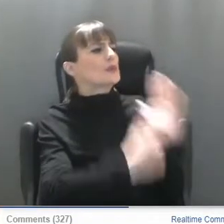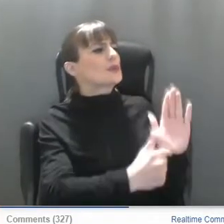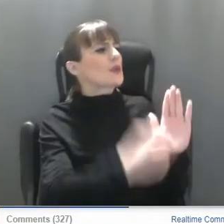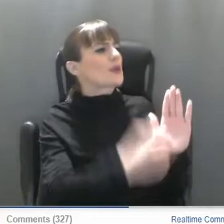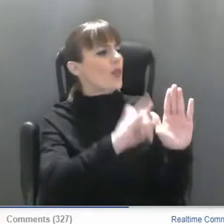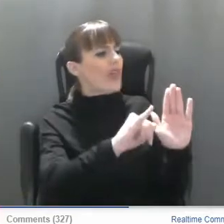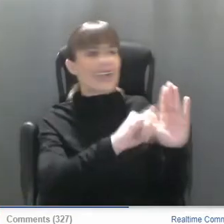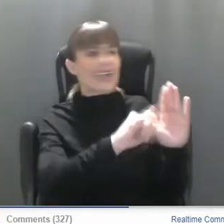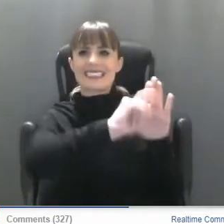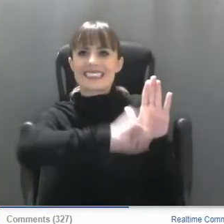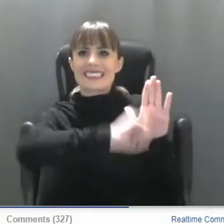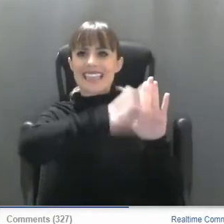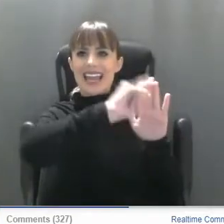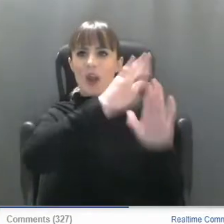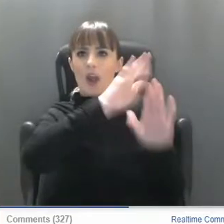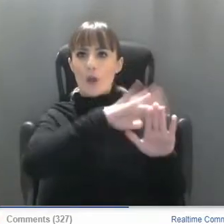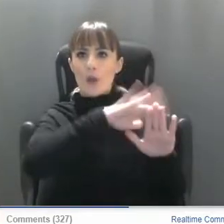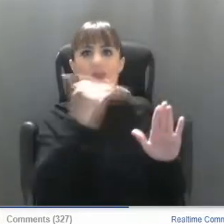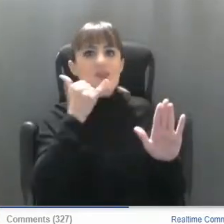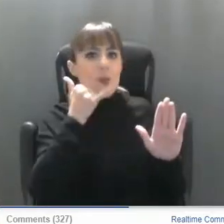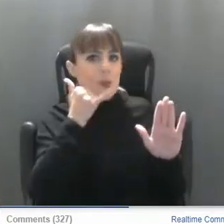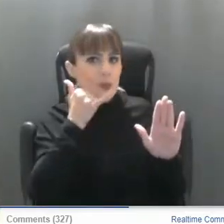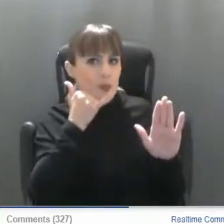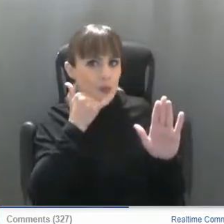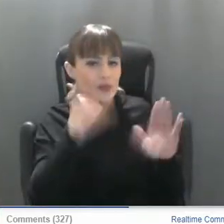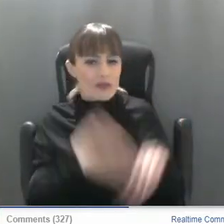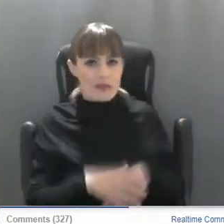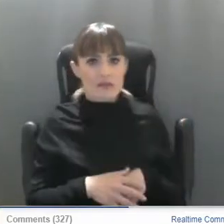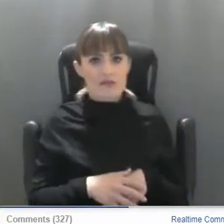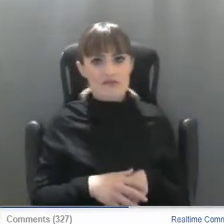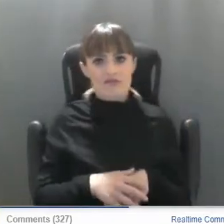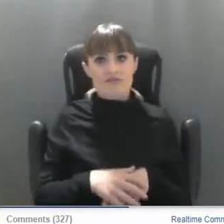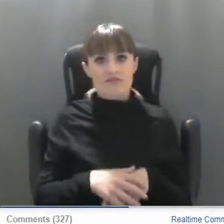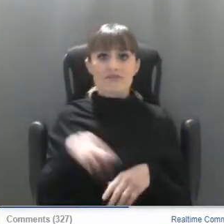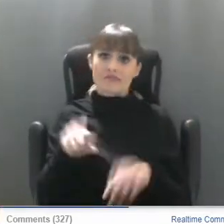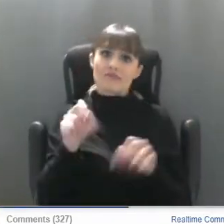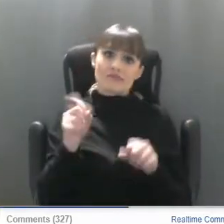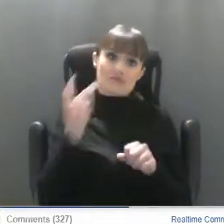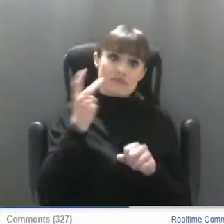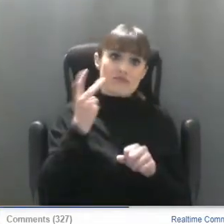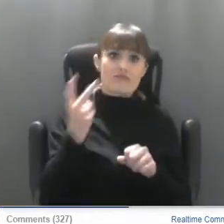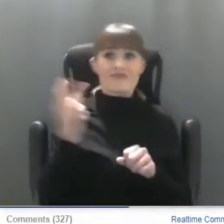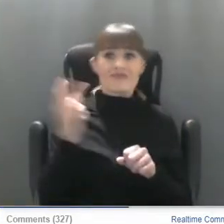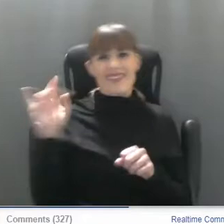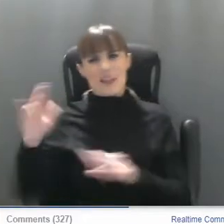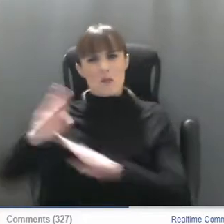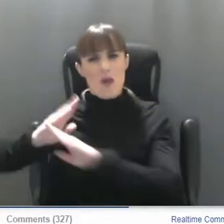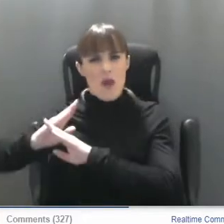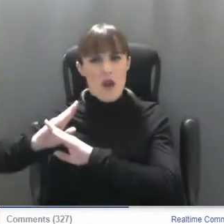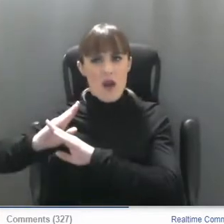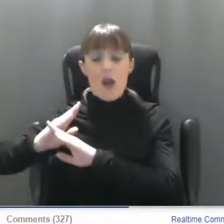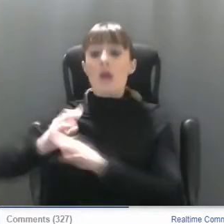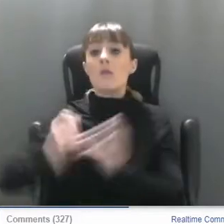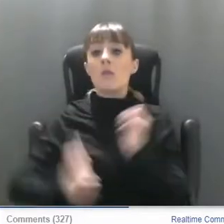blocked off here. And most folks are wearing masks. Again, masks are strongly